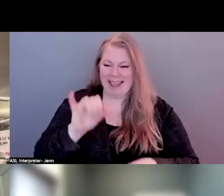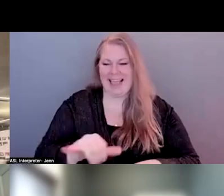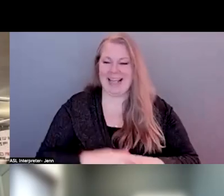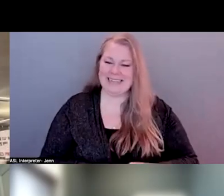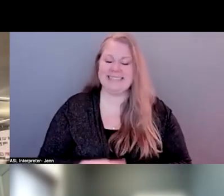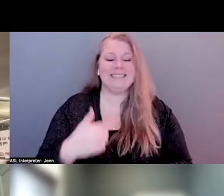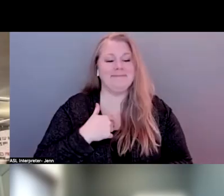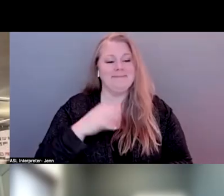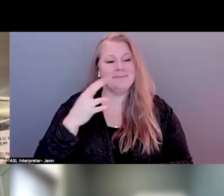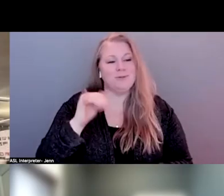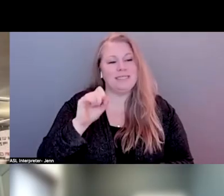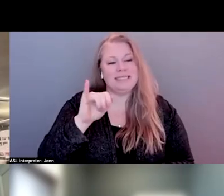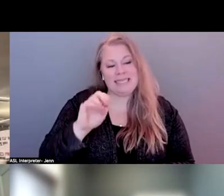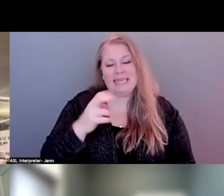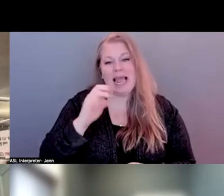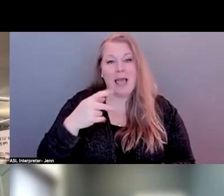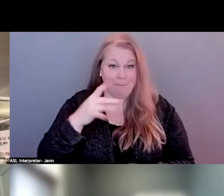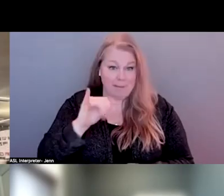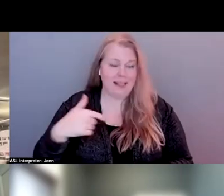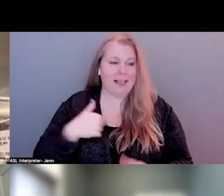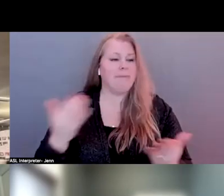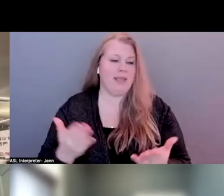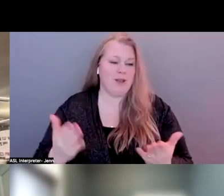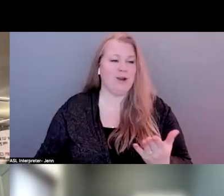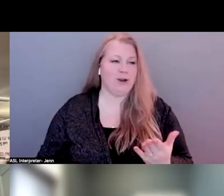I'm Christine Hemphill. It's my absolute pleasure to host the next